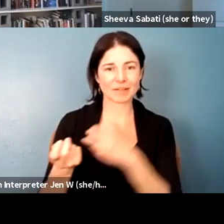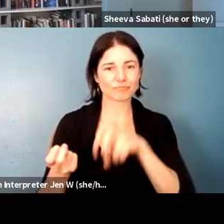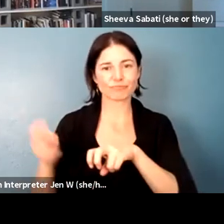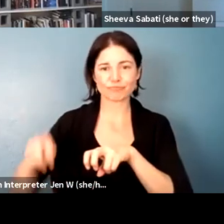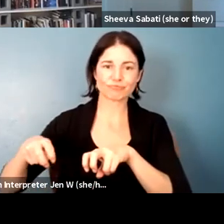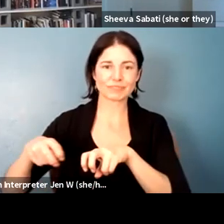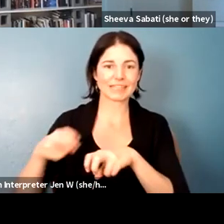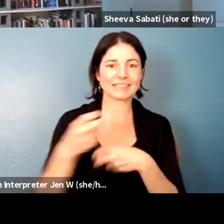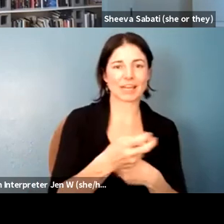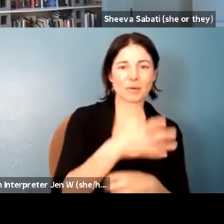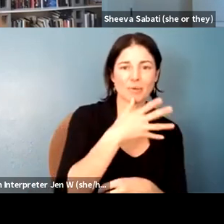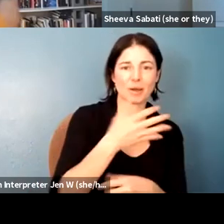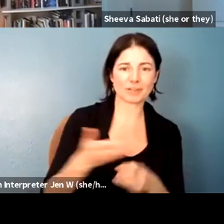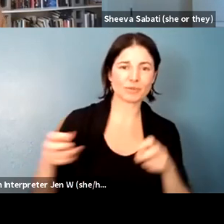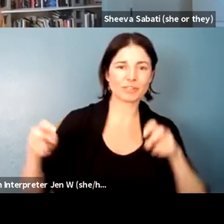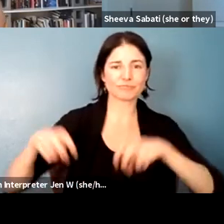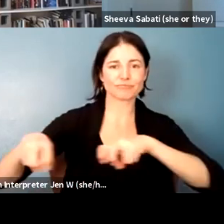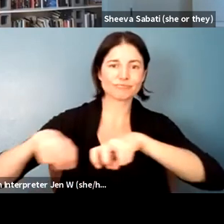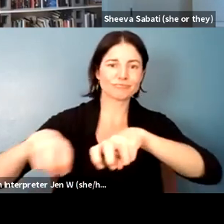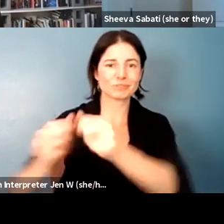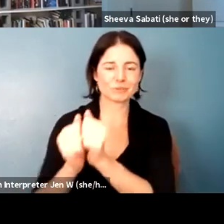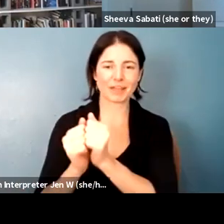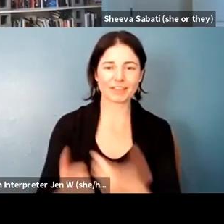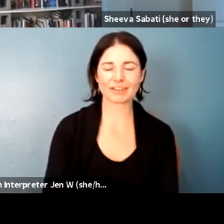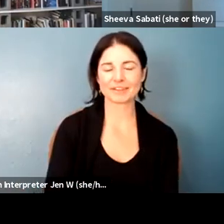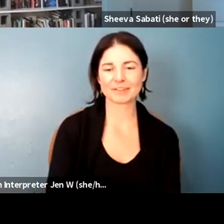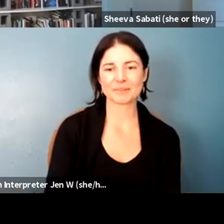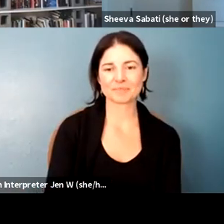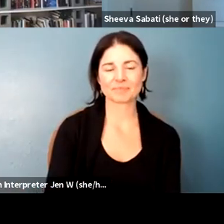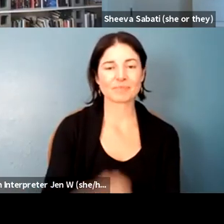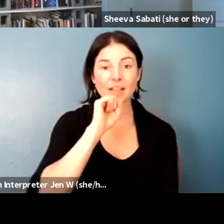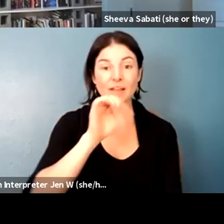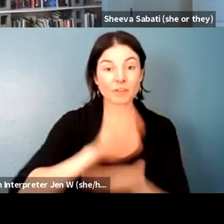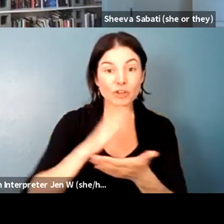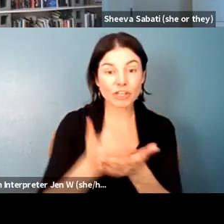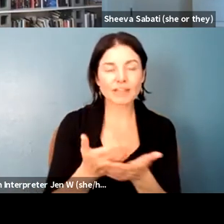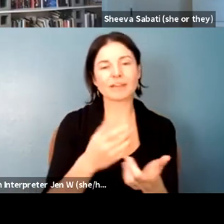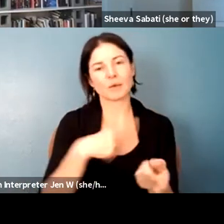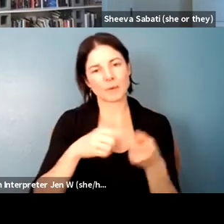over here. I love cooking when I feel like cooking versus being